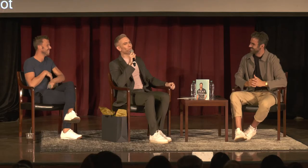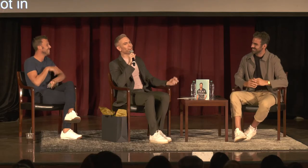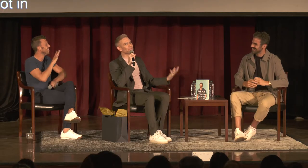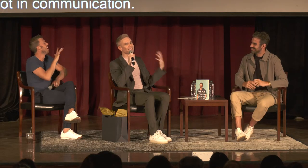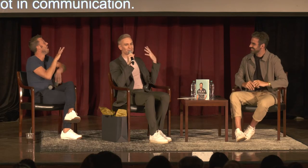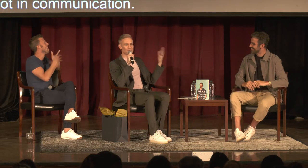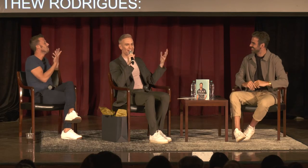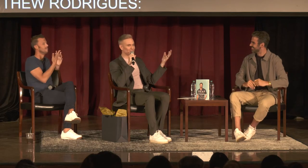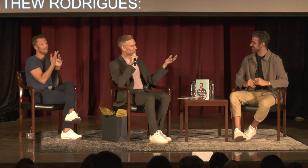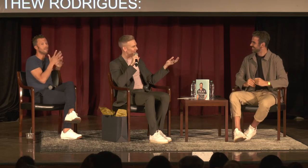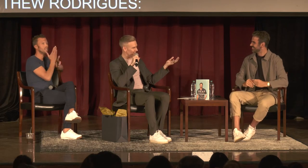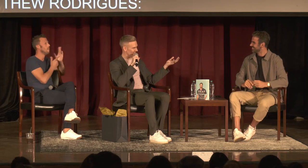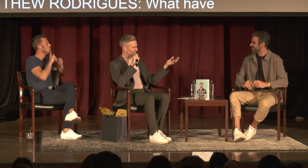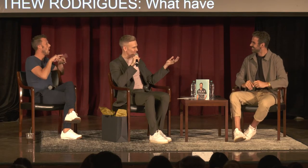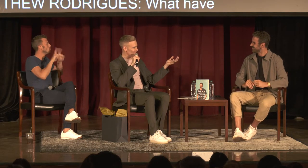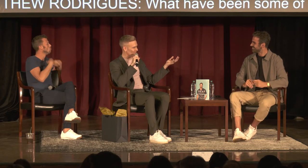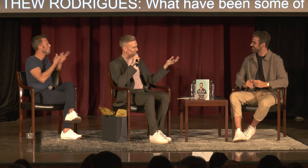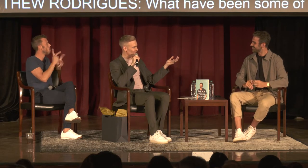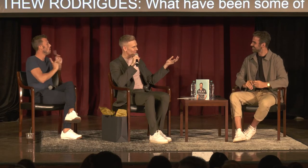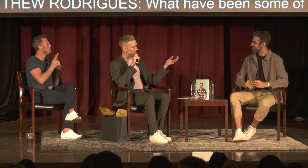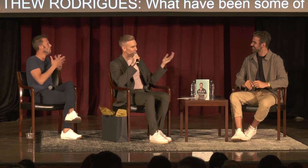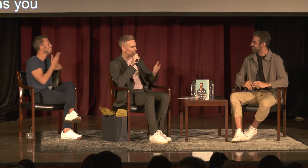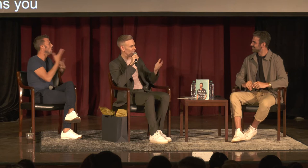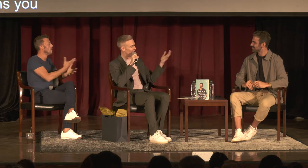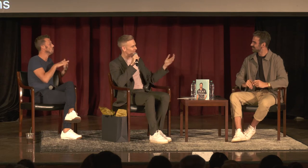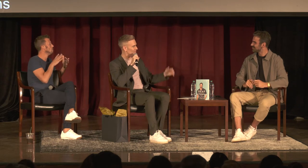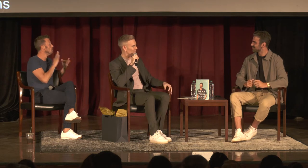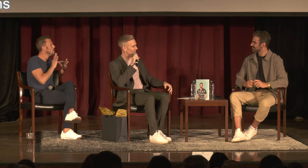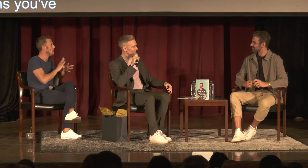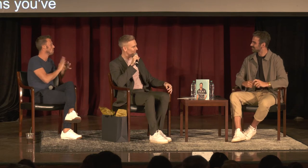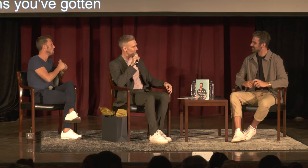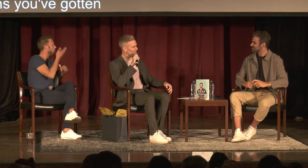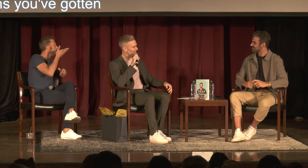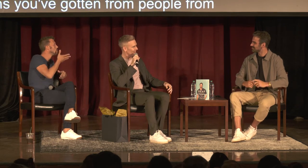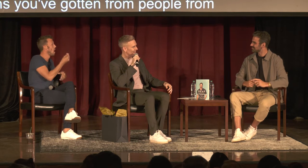What have been some of the reactions you've gotten from people, from speaking and people in the Deaf community?